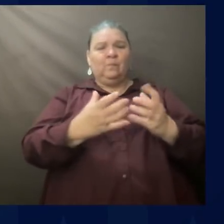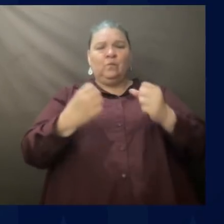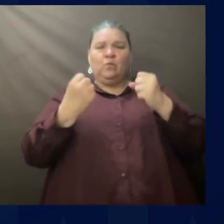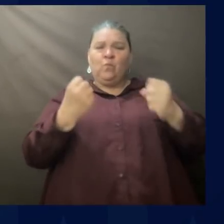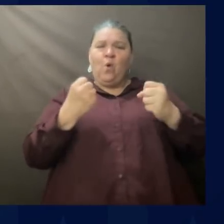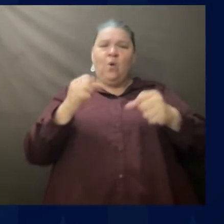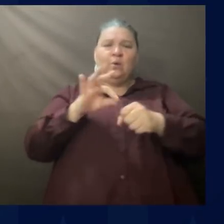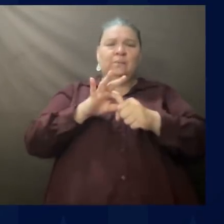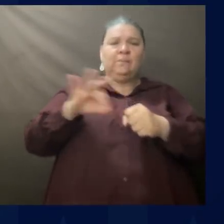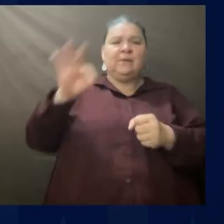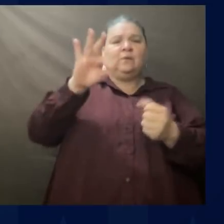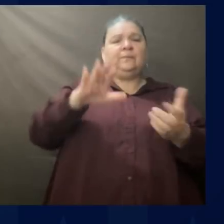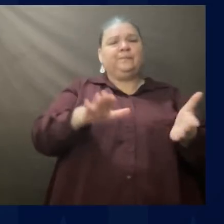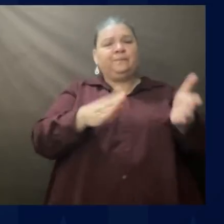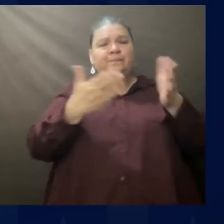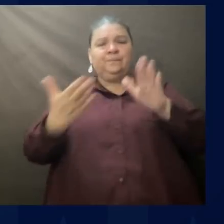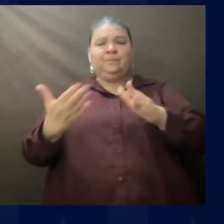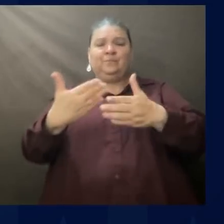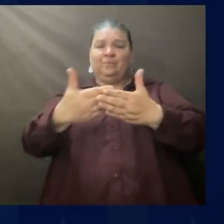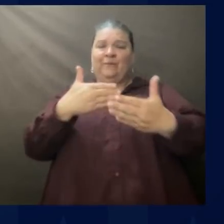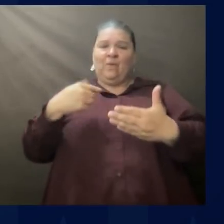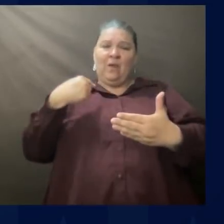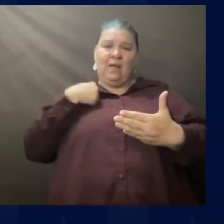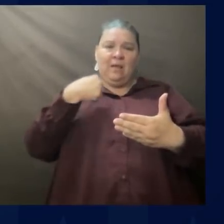and for which we give particular thanks today.